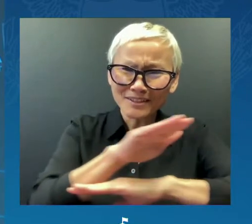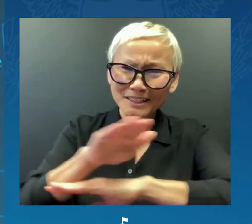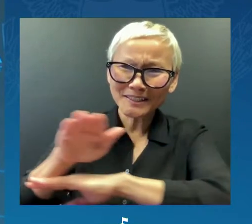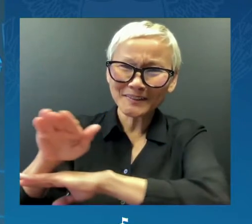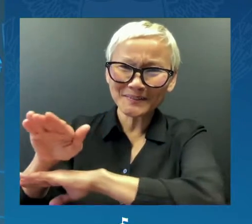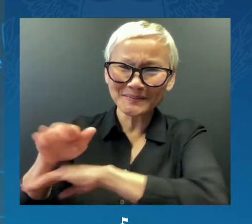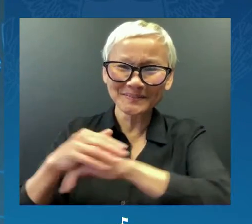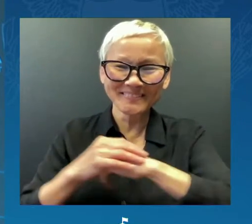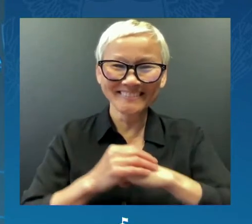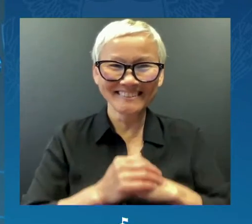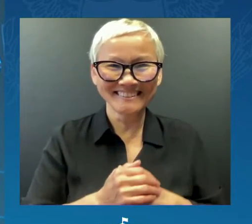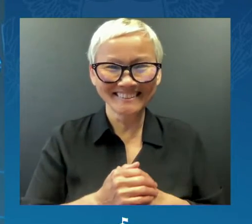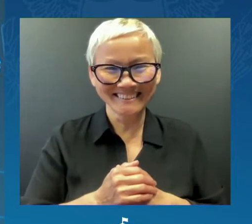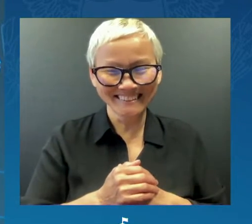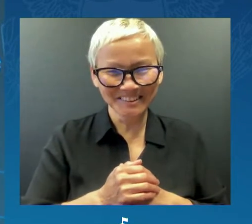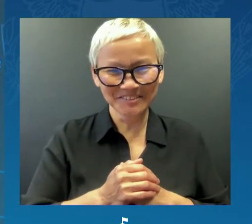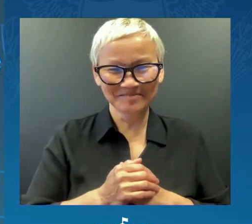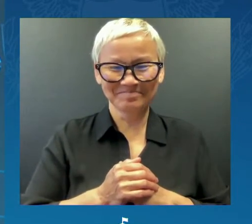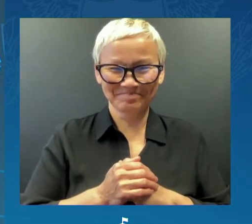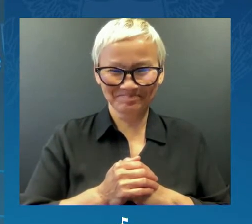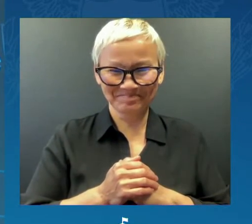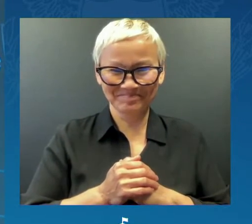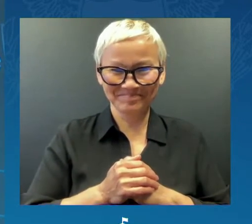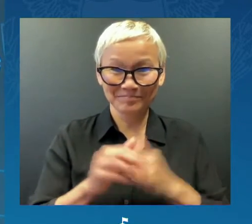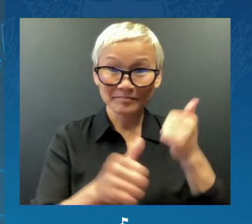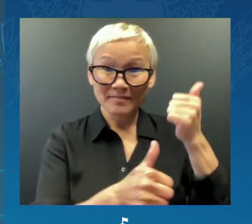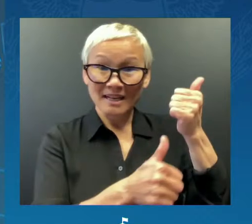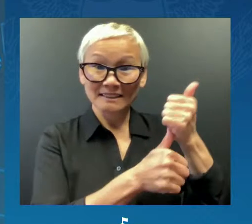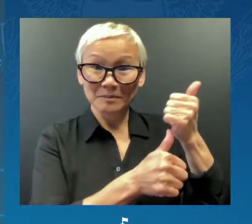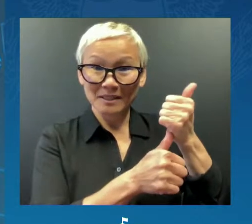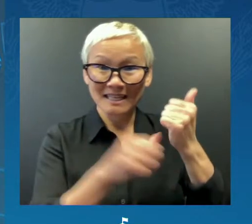To Deputy Secretary Adeyemo, thank you for all you do.